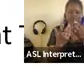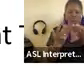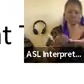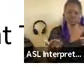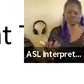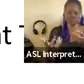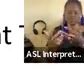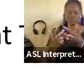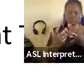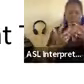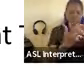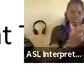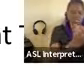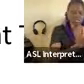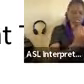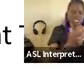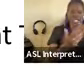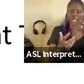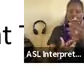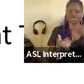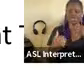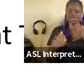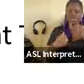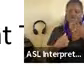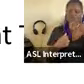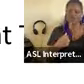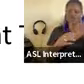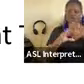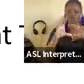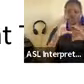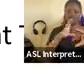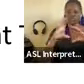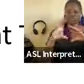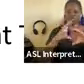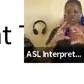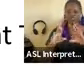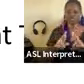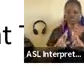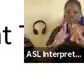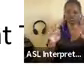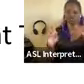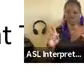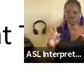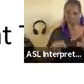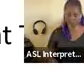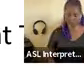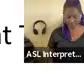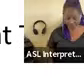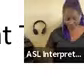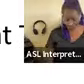and create better channels of communication, in particular again with those who are most vulnerable within our communities.